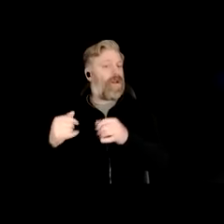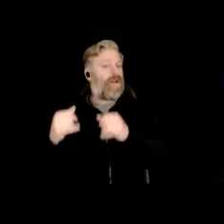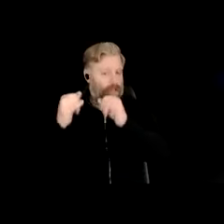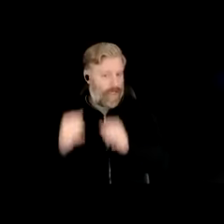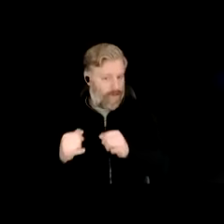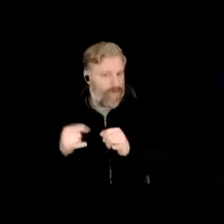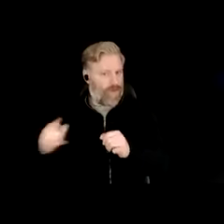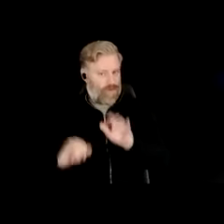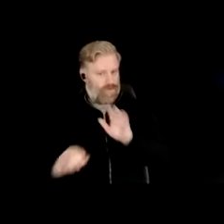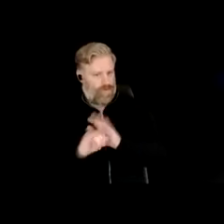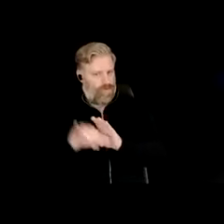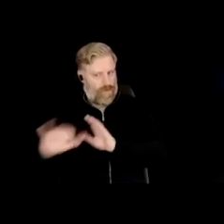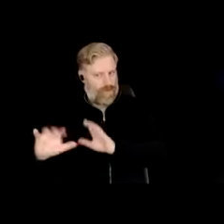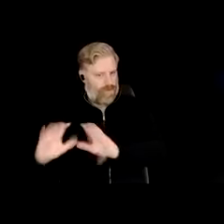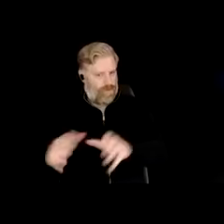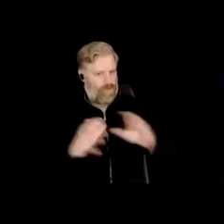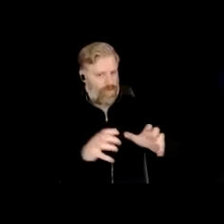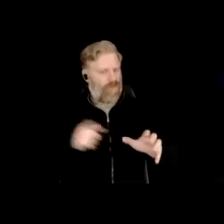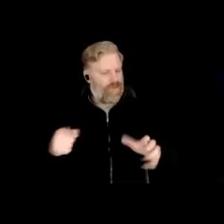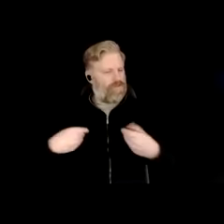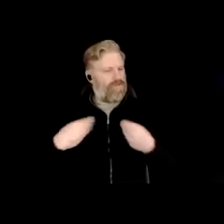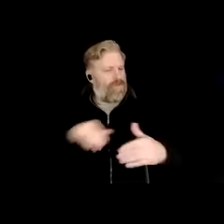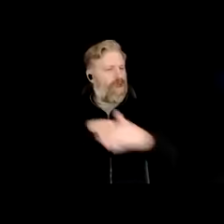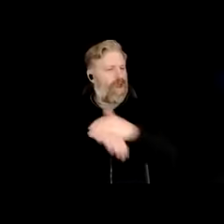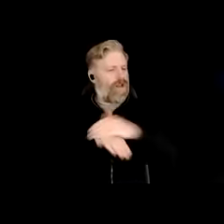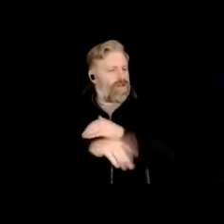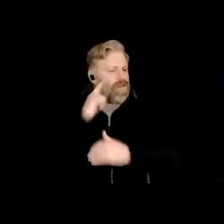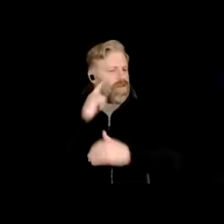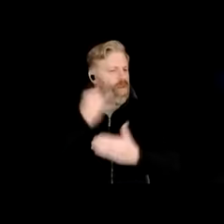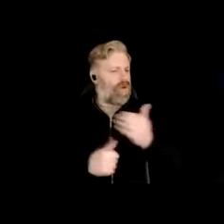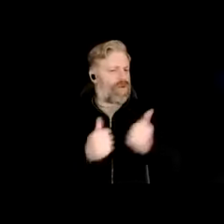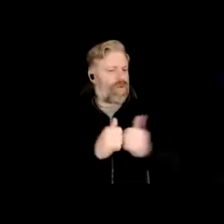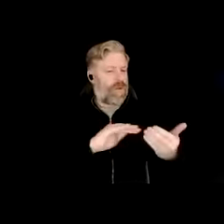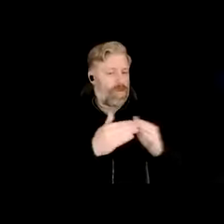to create access to the arts for communities and/or engage with communities through creative endeavors.